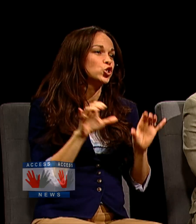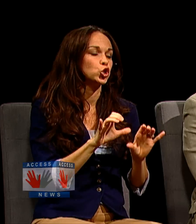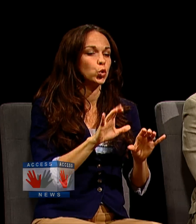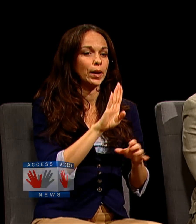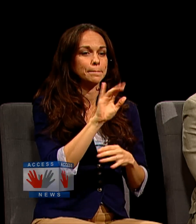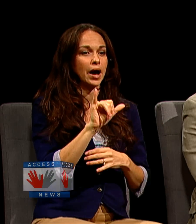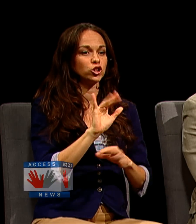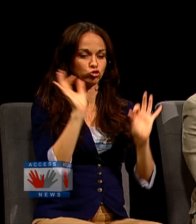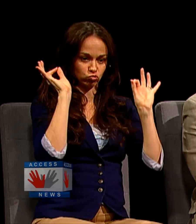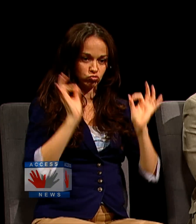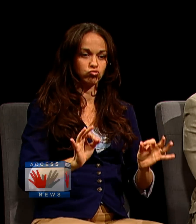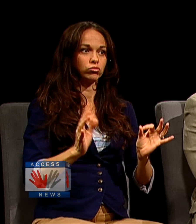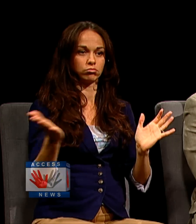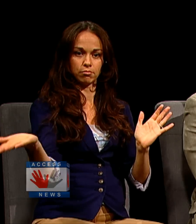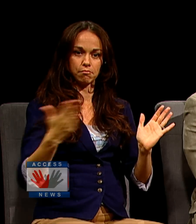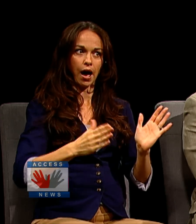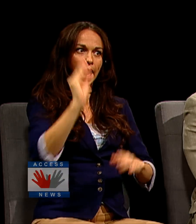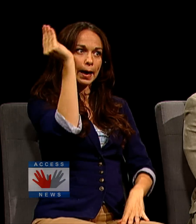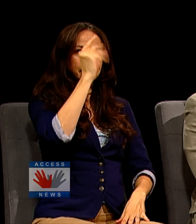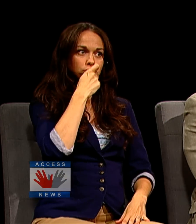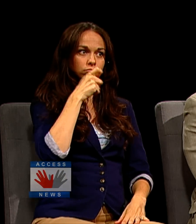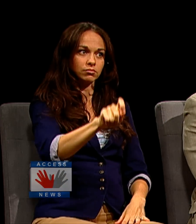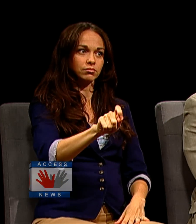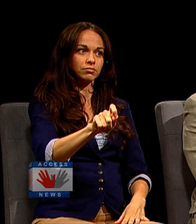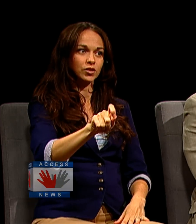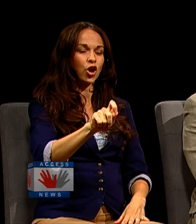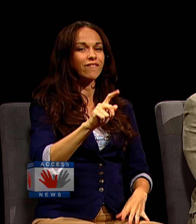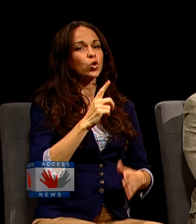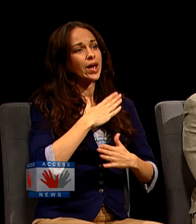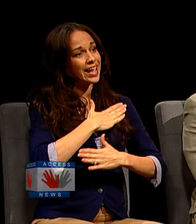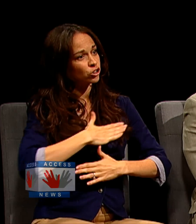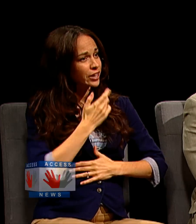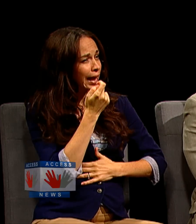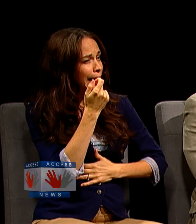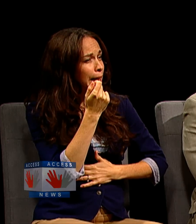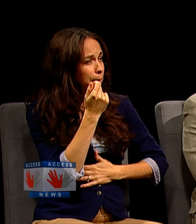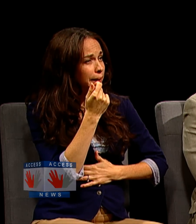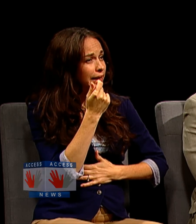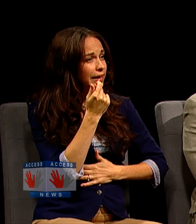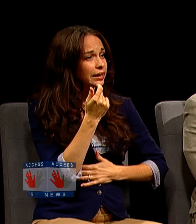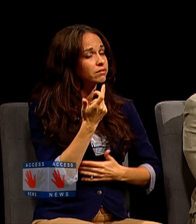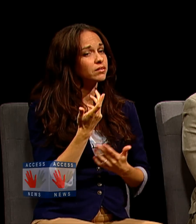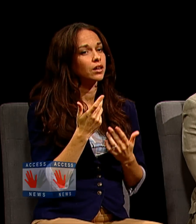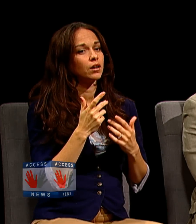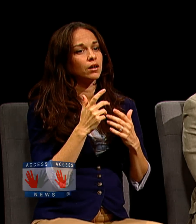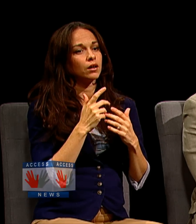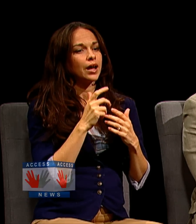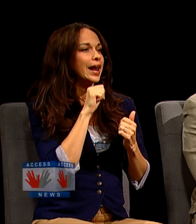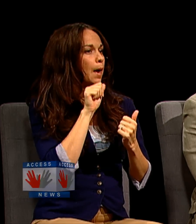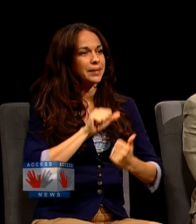You either have to entertain a little to get your point across and just not be confrontational about it.